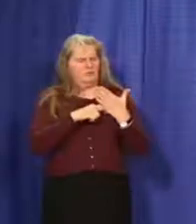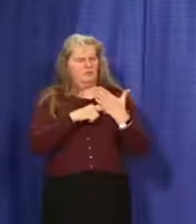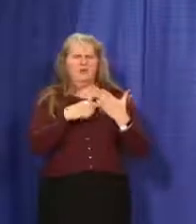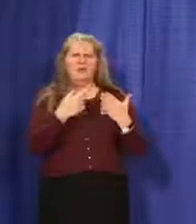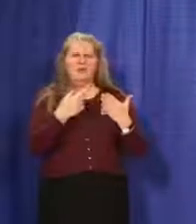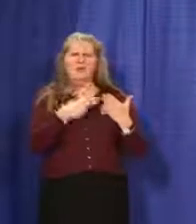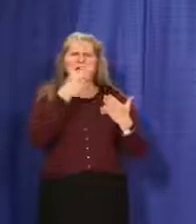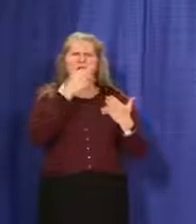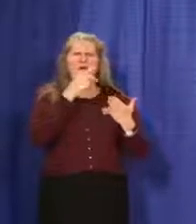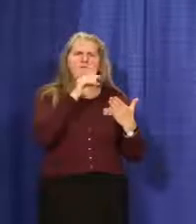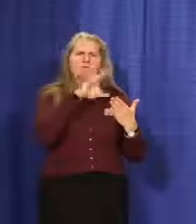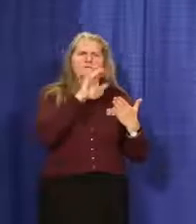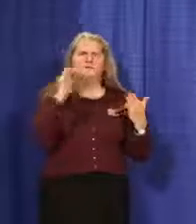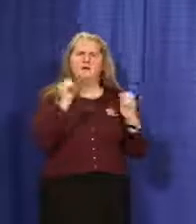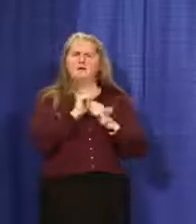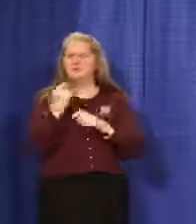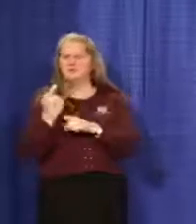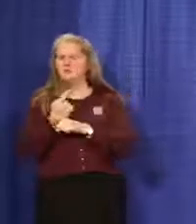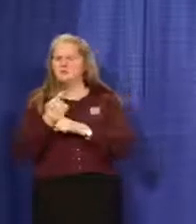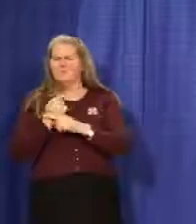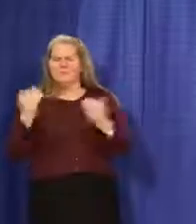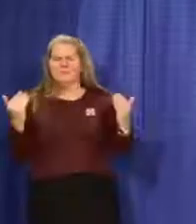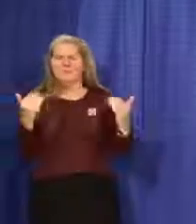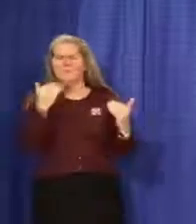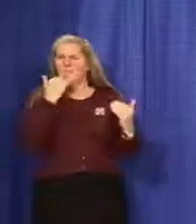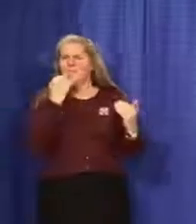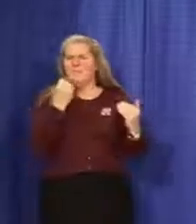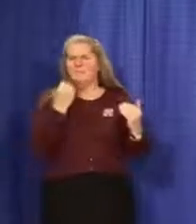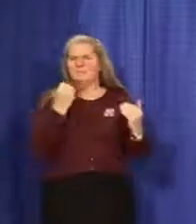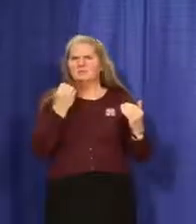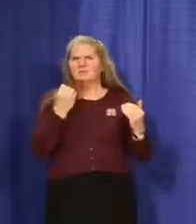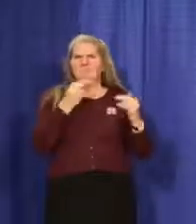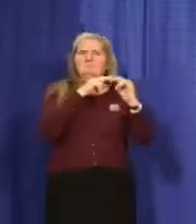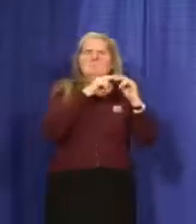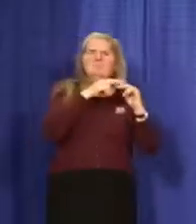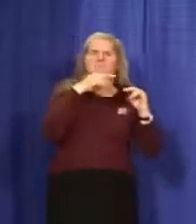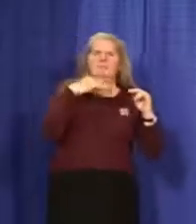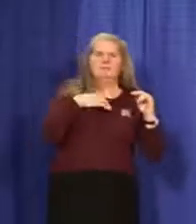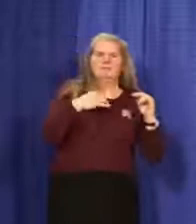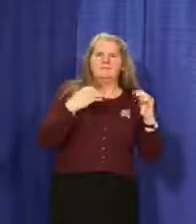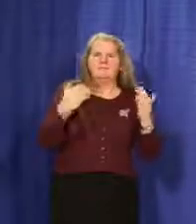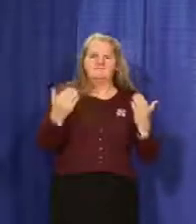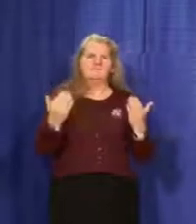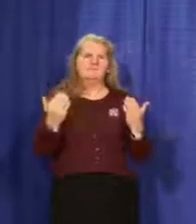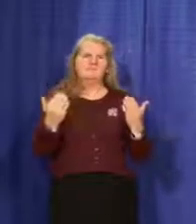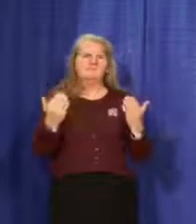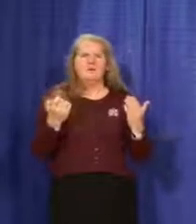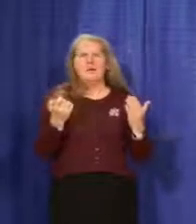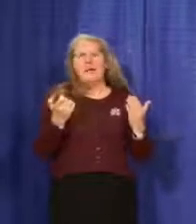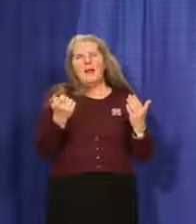high-dose product versus regular products it is a marginal benefit.